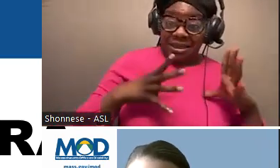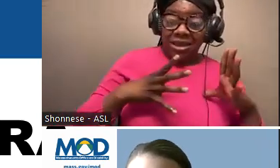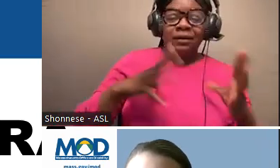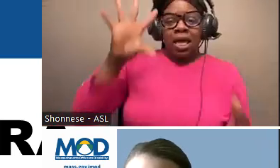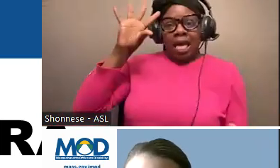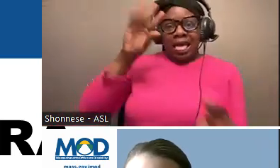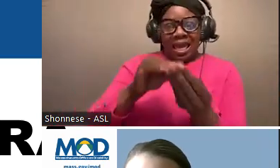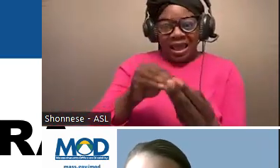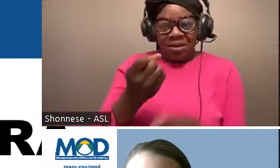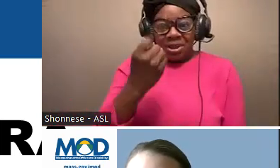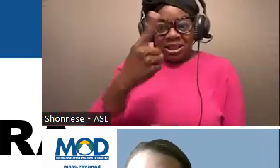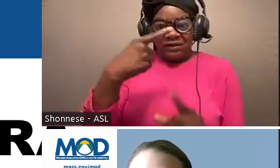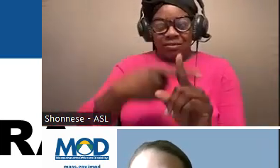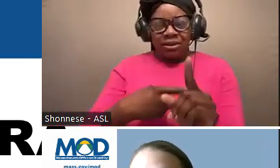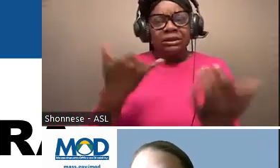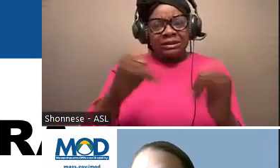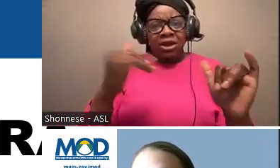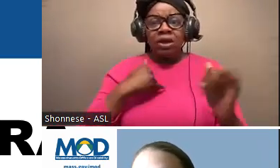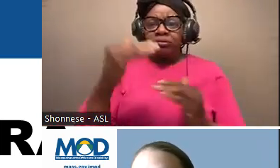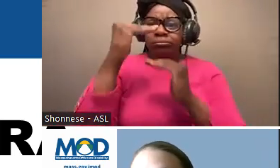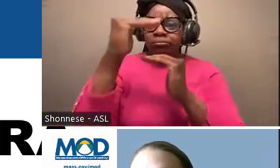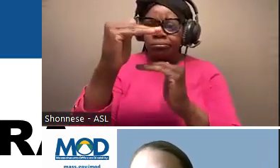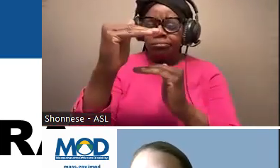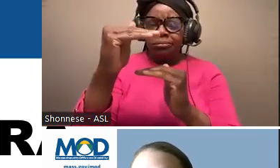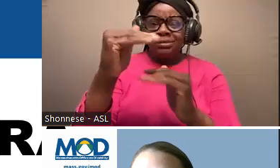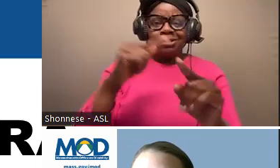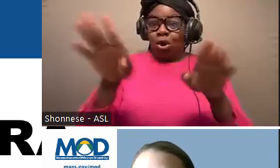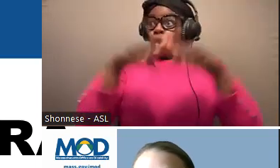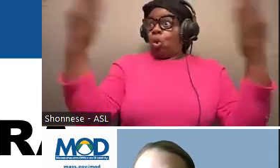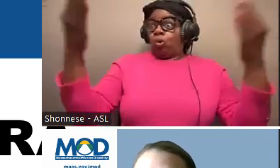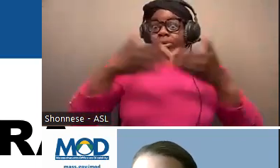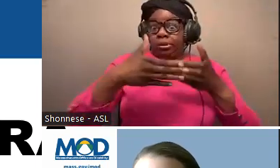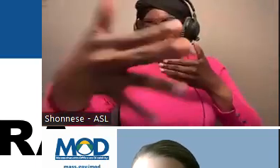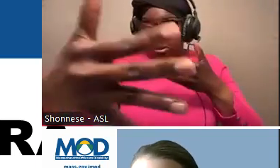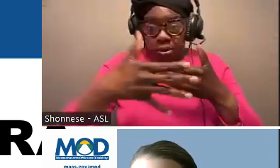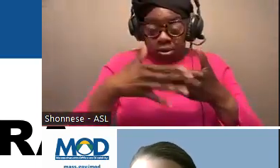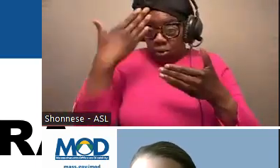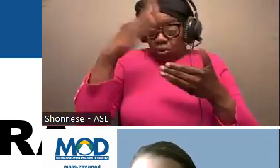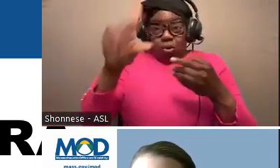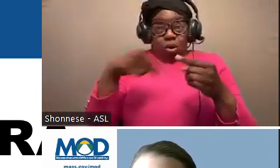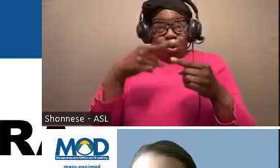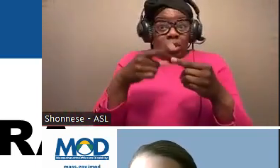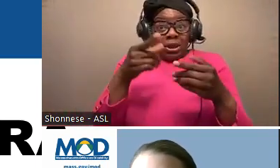There's a parameter for that leave, whereas just an open-ended you're out until you're